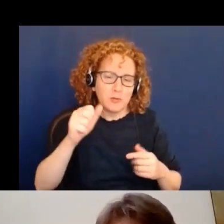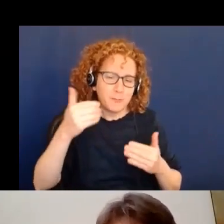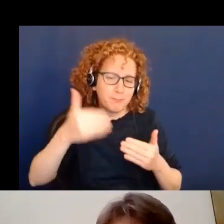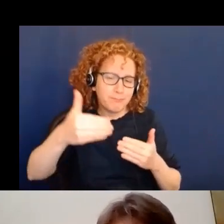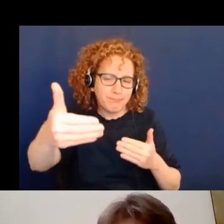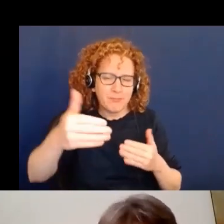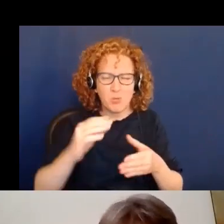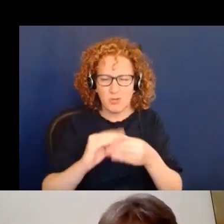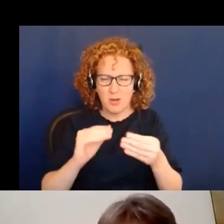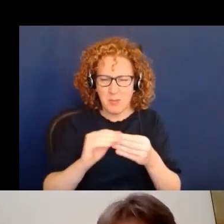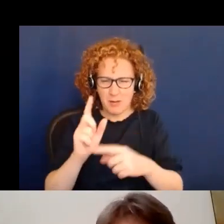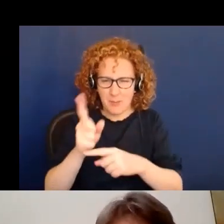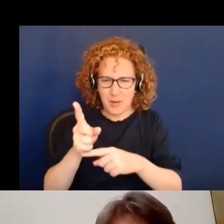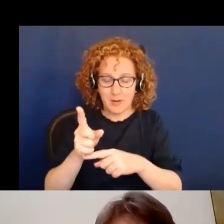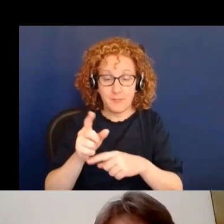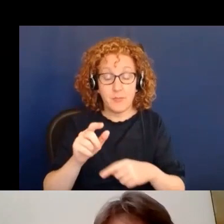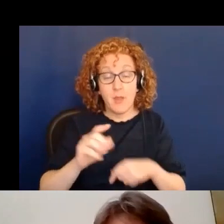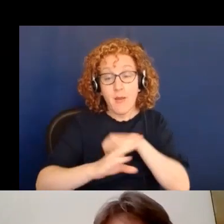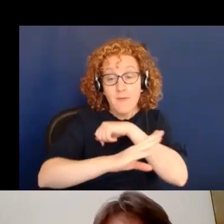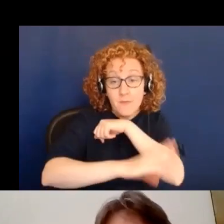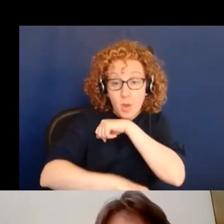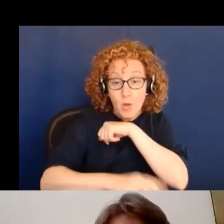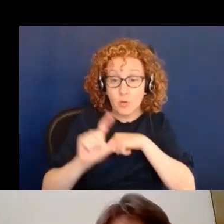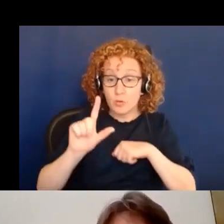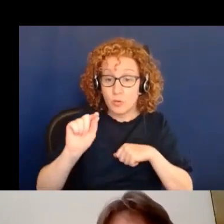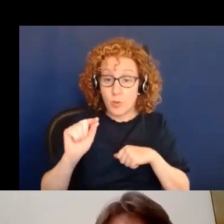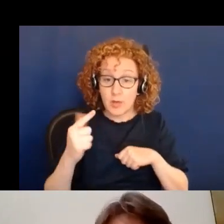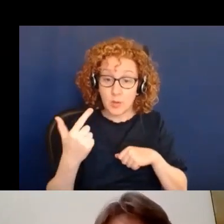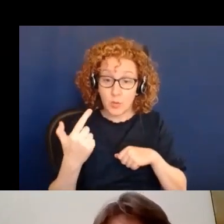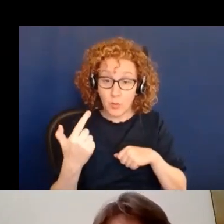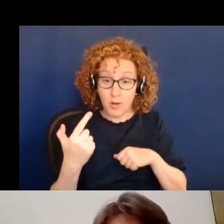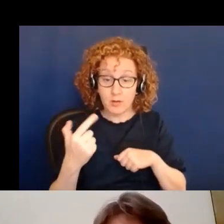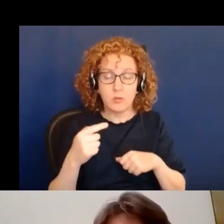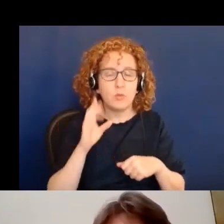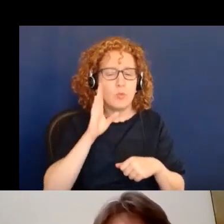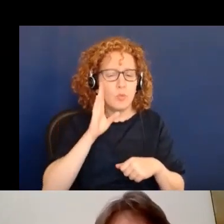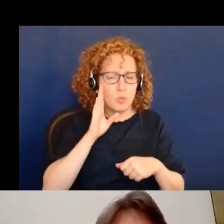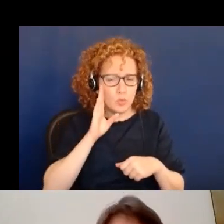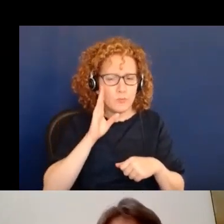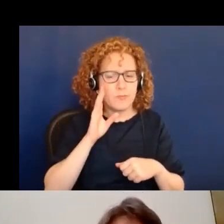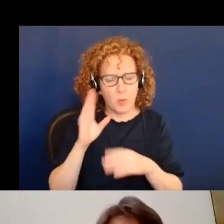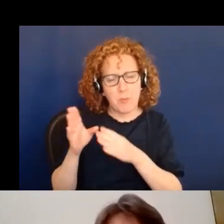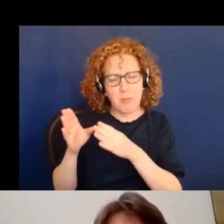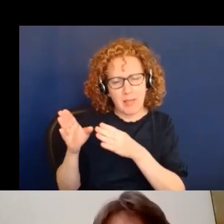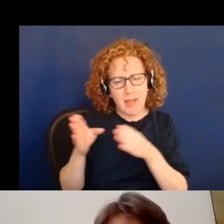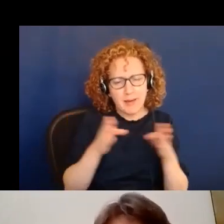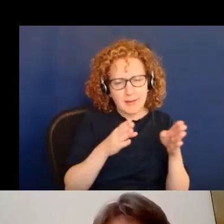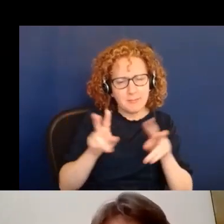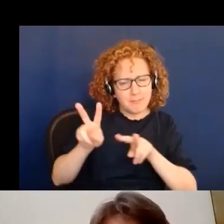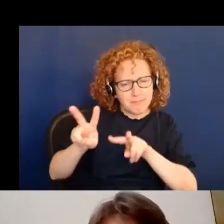so Fall 2021 we will we're planning to be all in person everything open